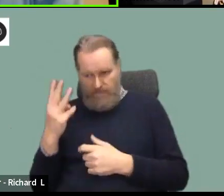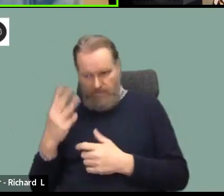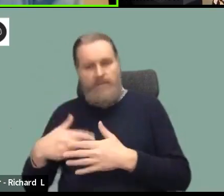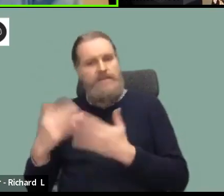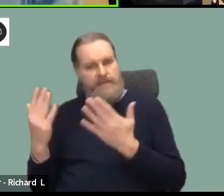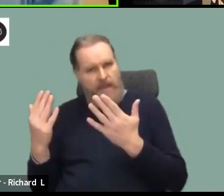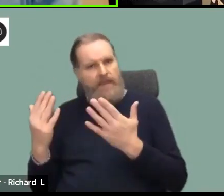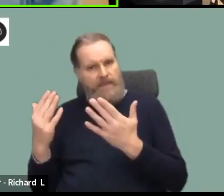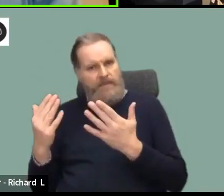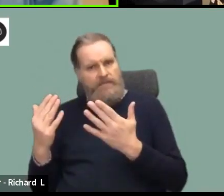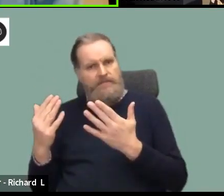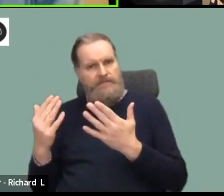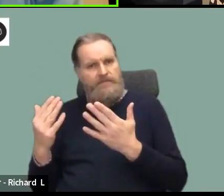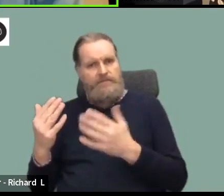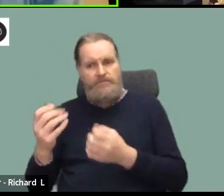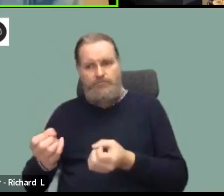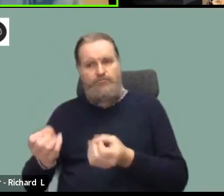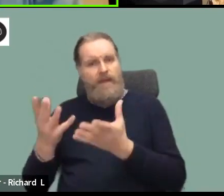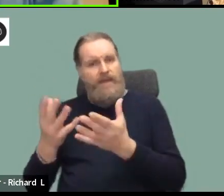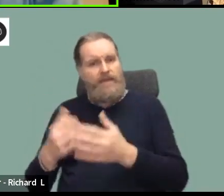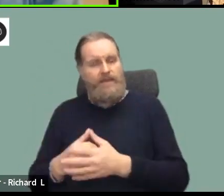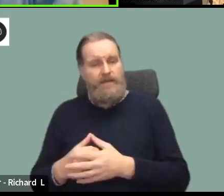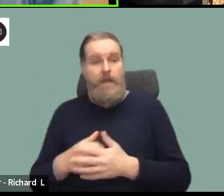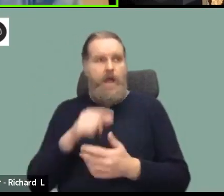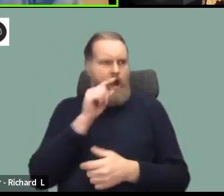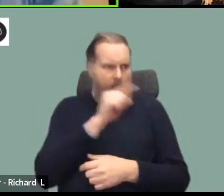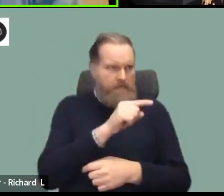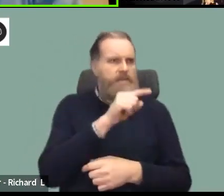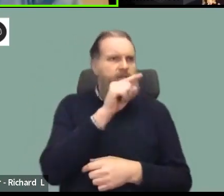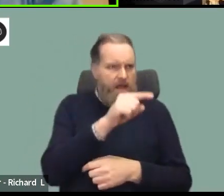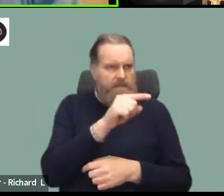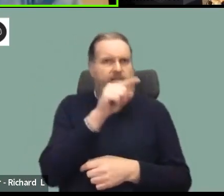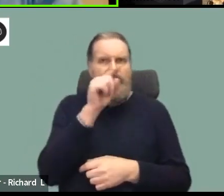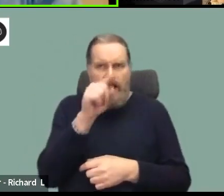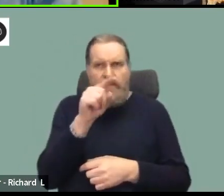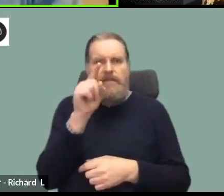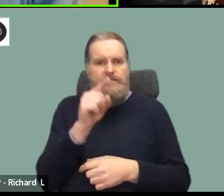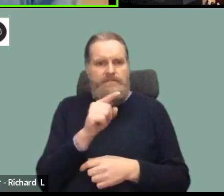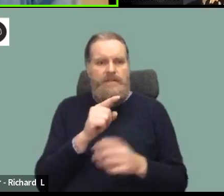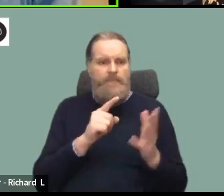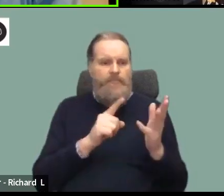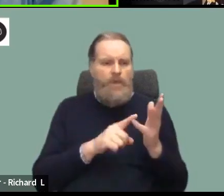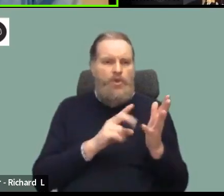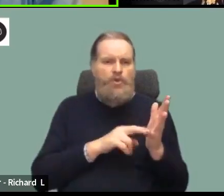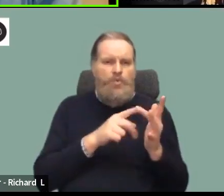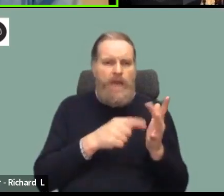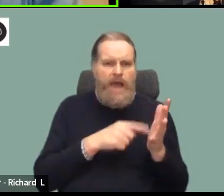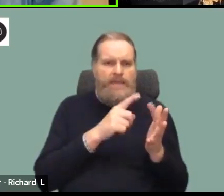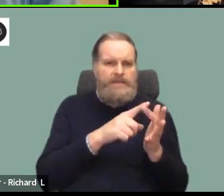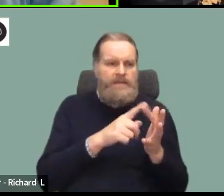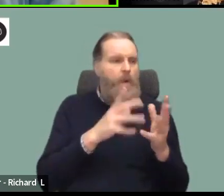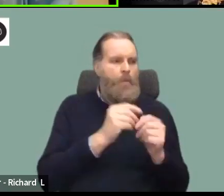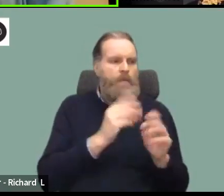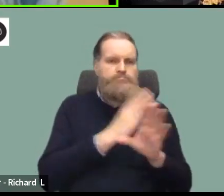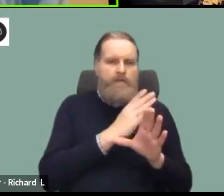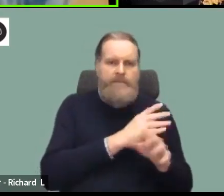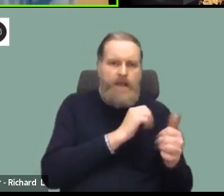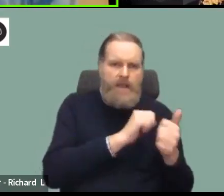lecturers today stuff. a three day strike. And we've seen countless other workers do it and when in the private sector and unite them private sector and unite on